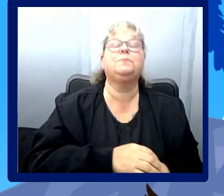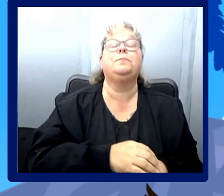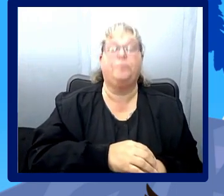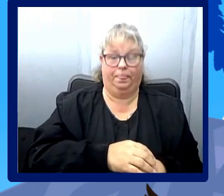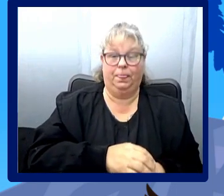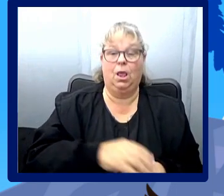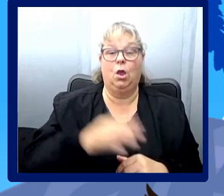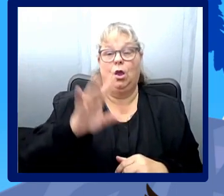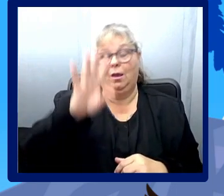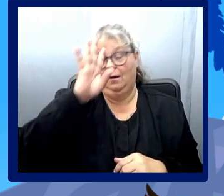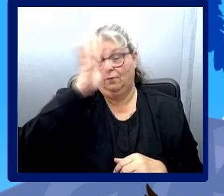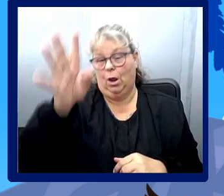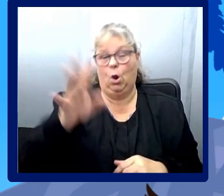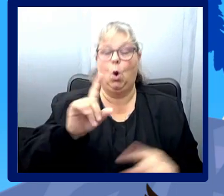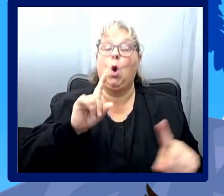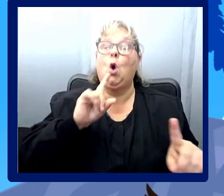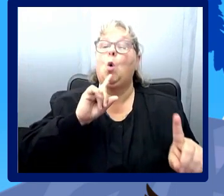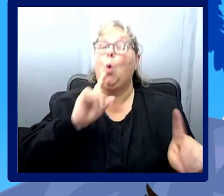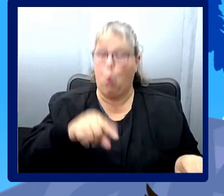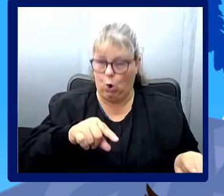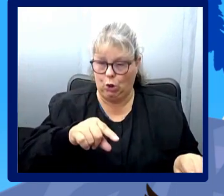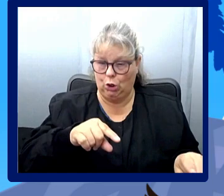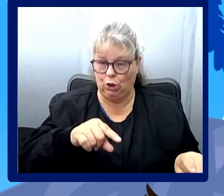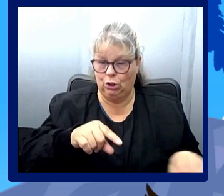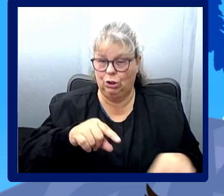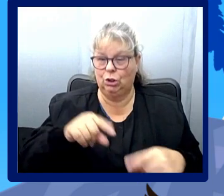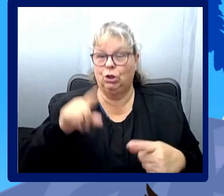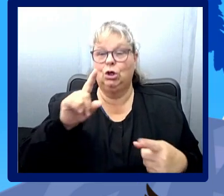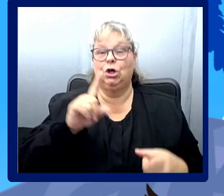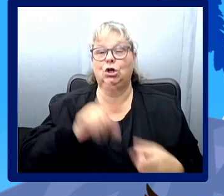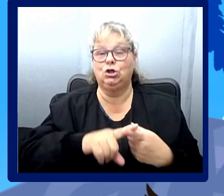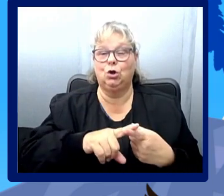that displays the number of slides with a visual indicator